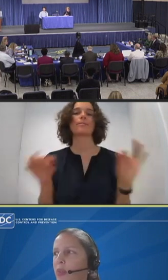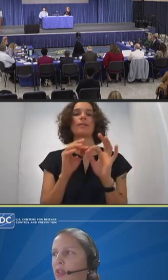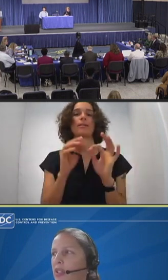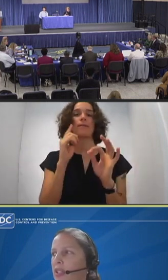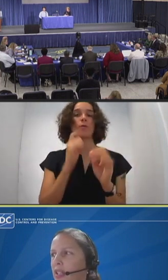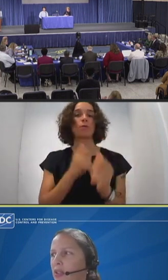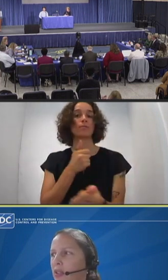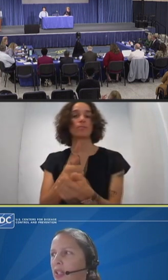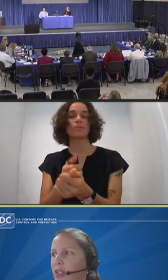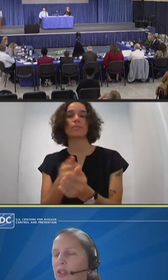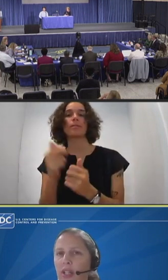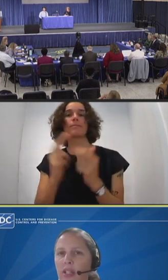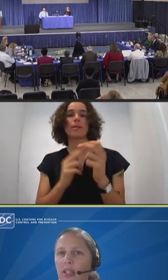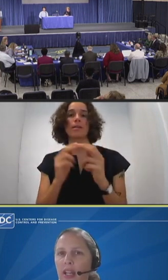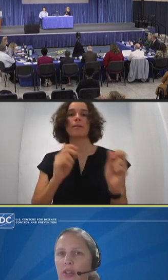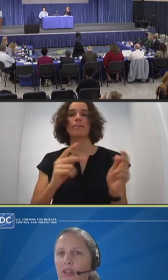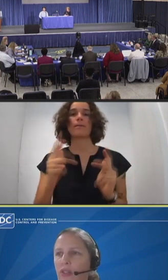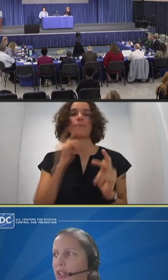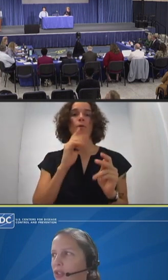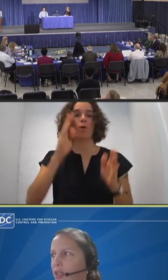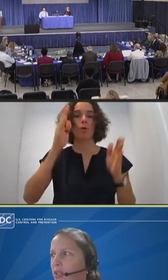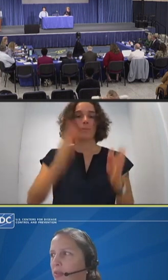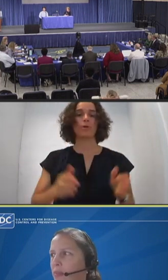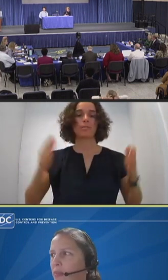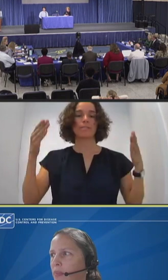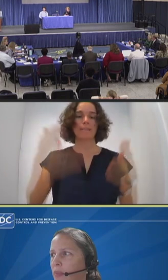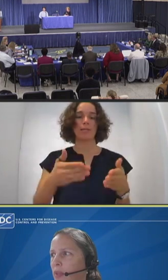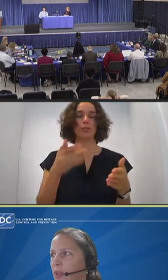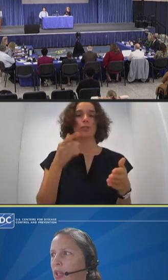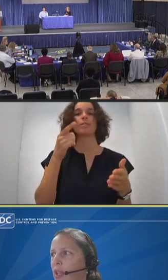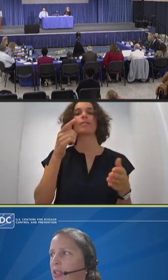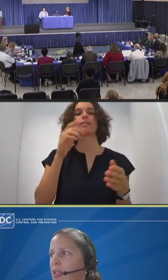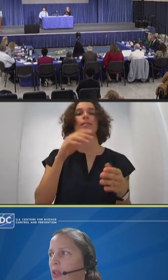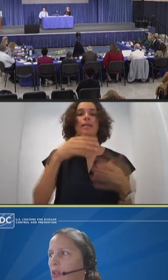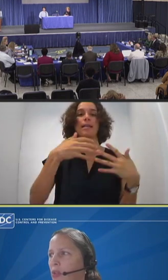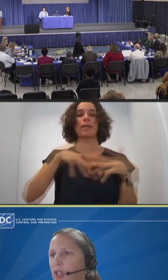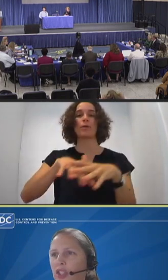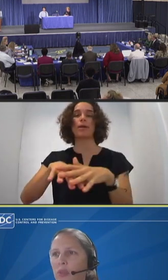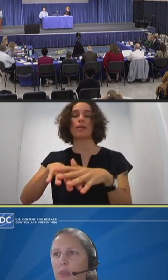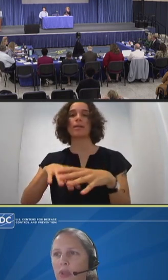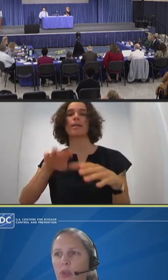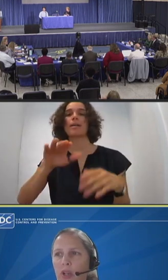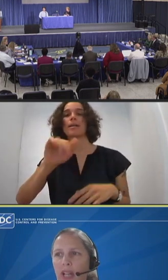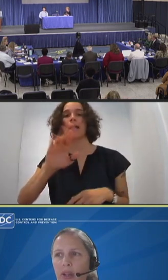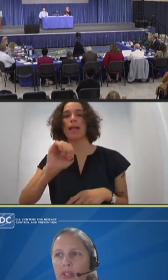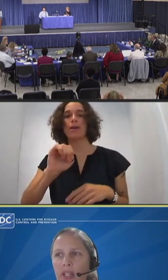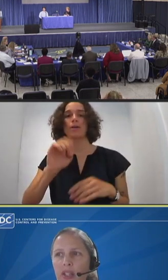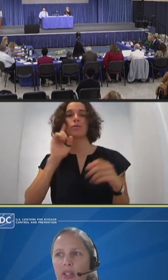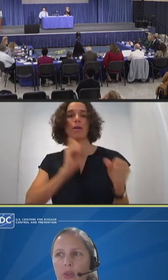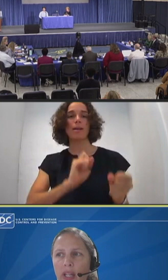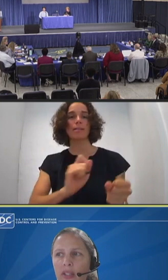person-centered, integrated care strategies. This includes reaching people born outside the U.S.,